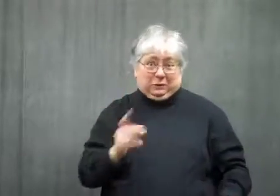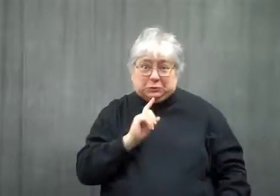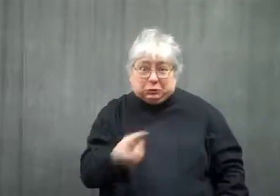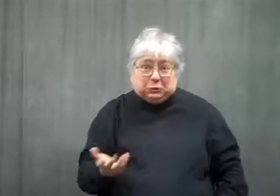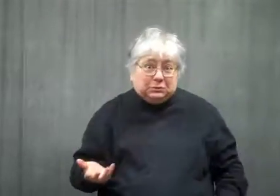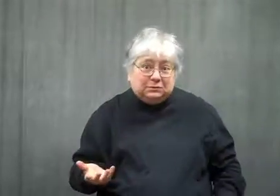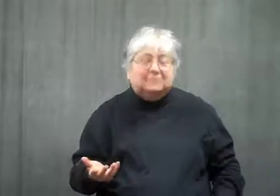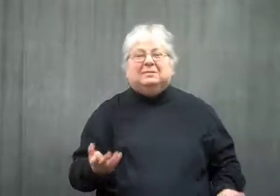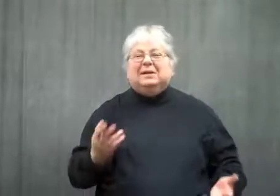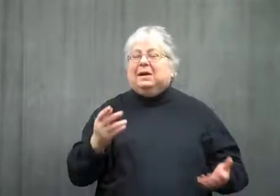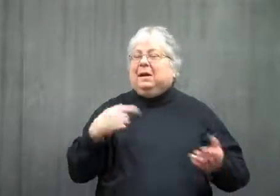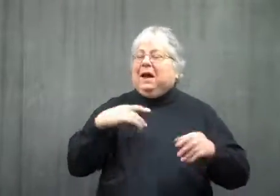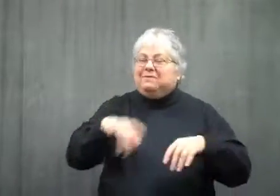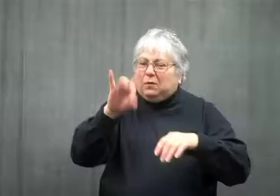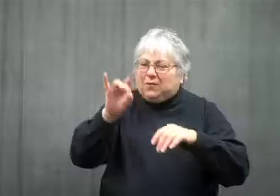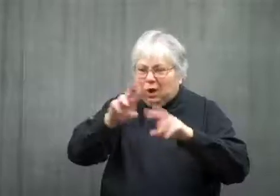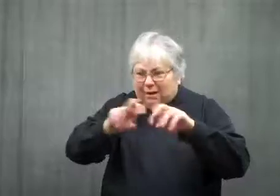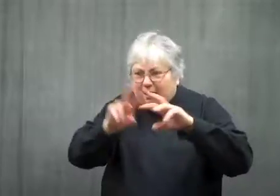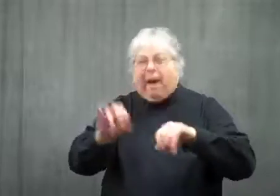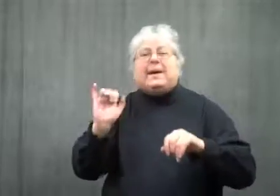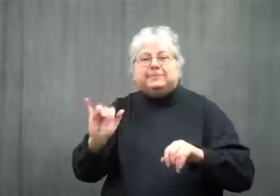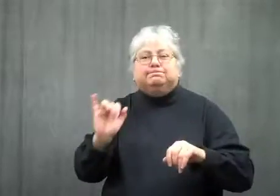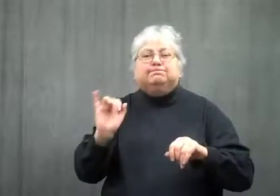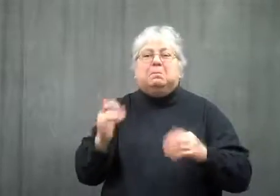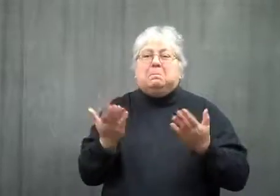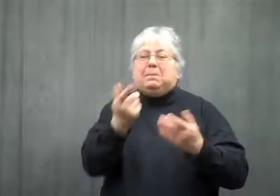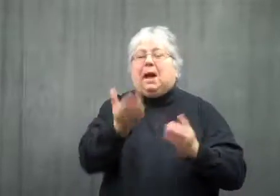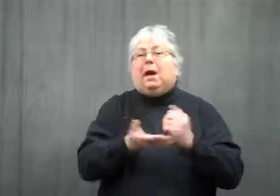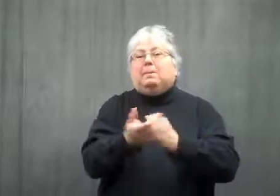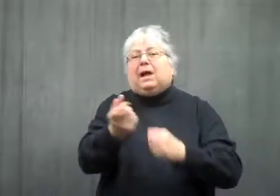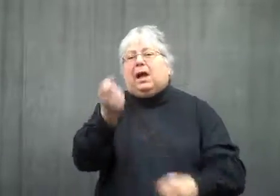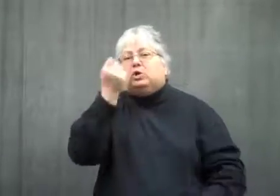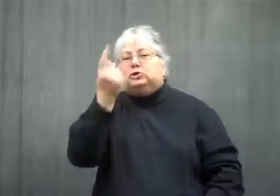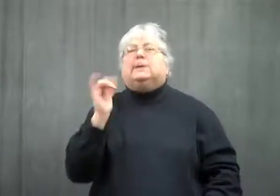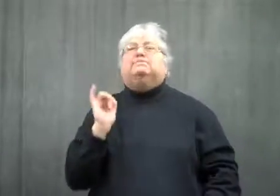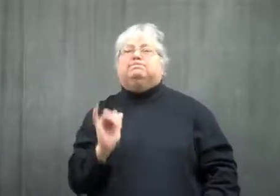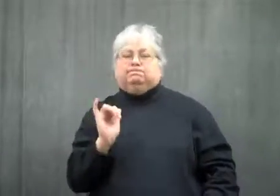I found some information that may help you understand what the situation is.